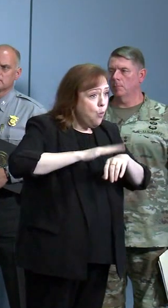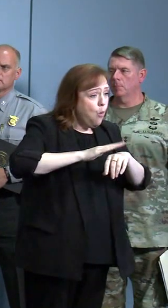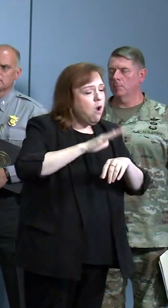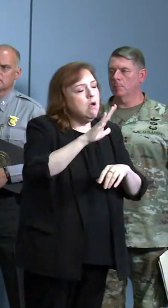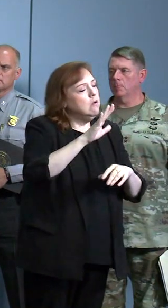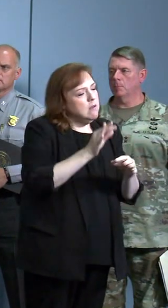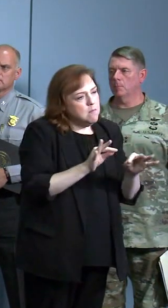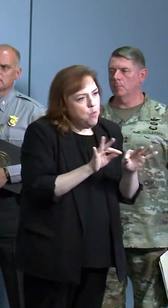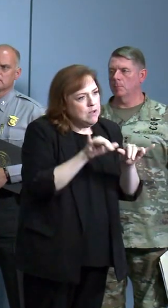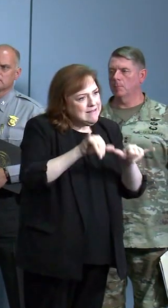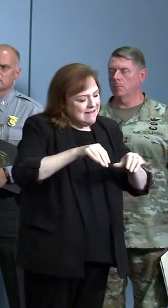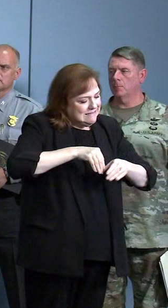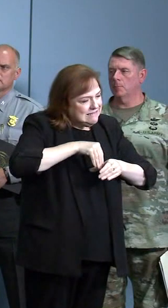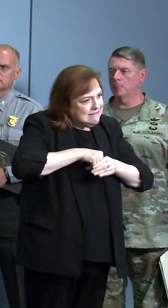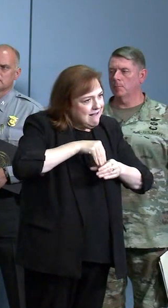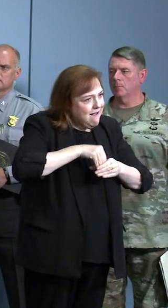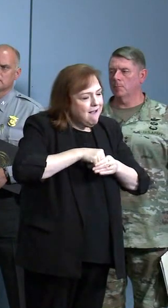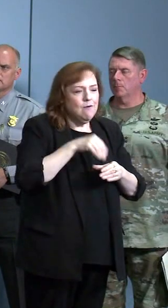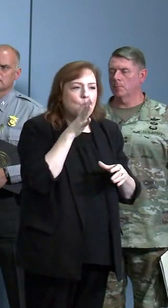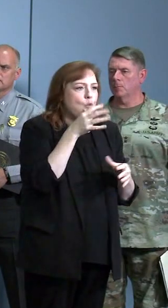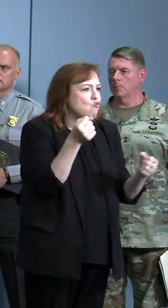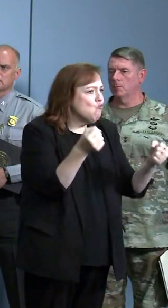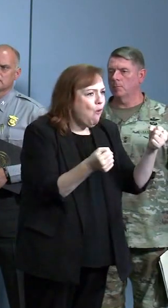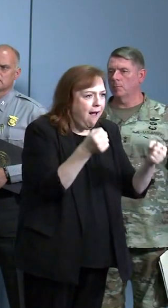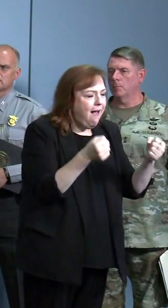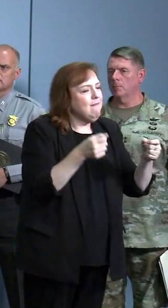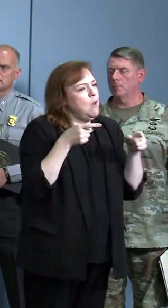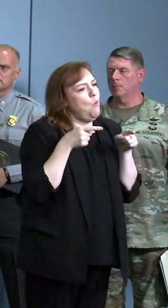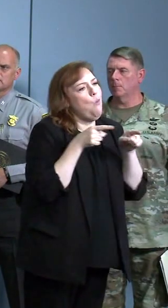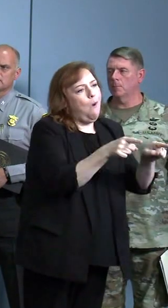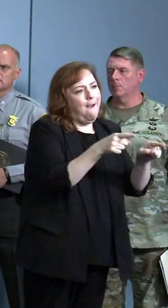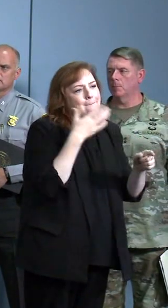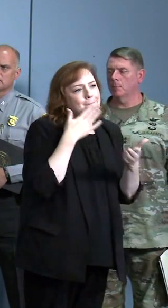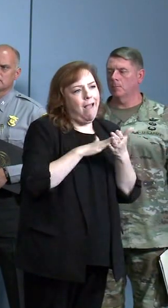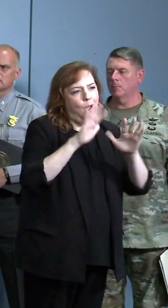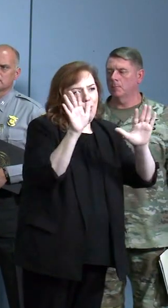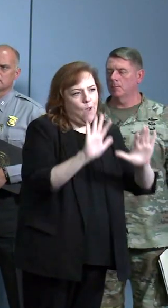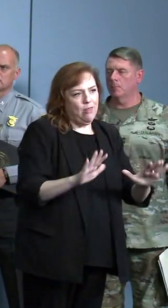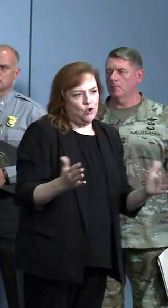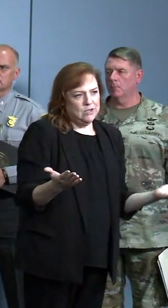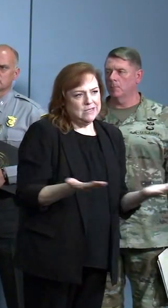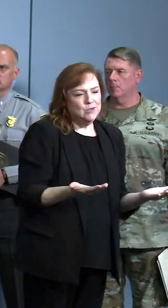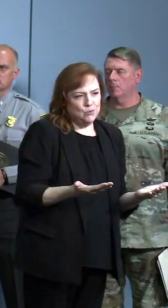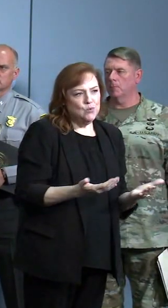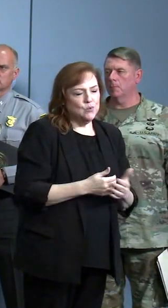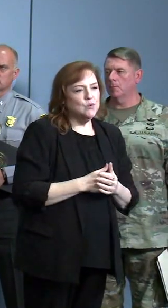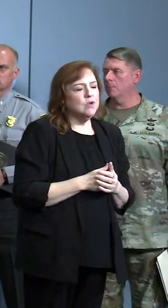off of the road for the period